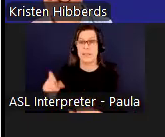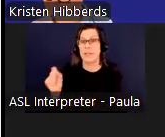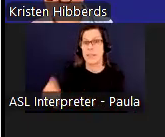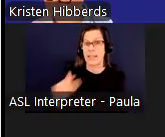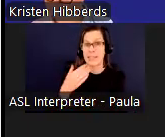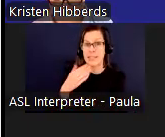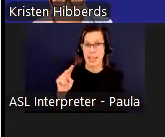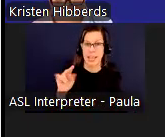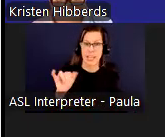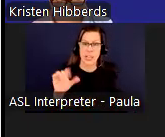On to you, Fred.